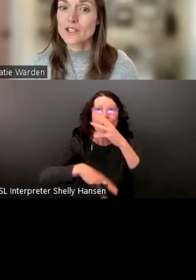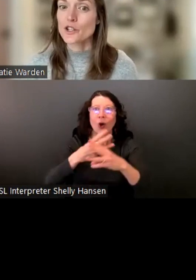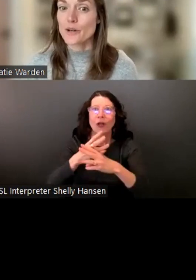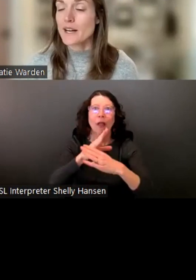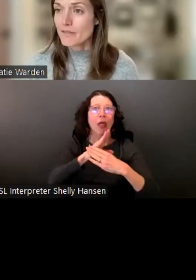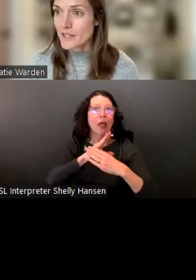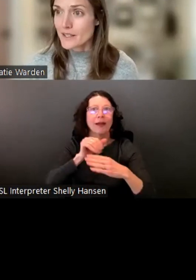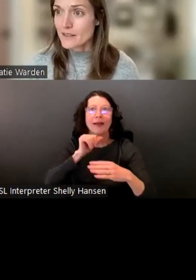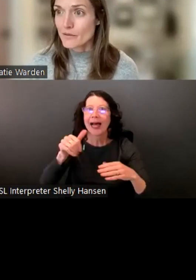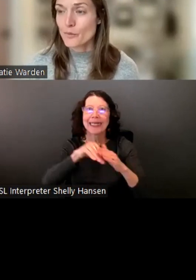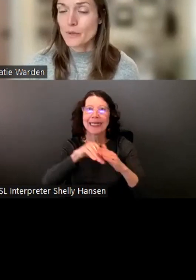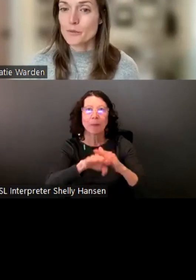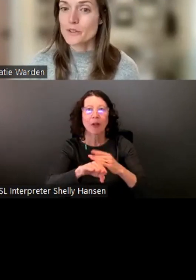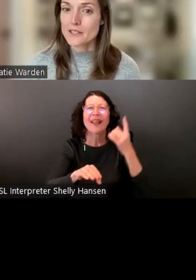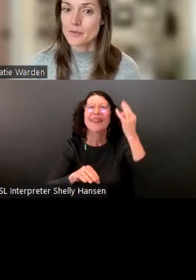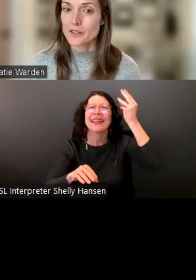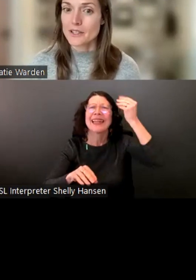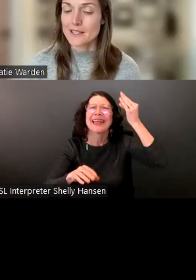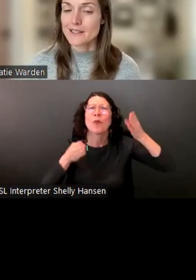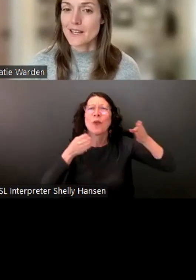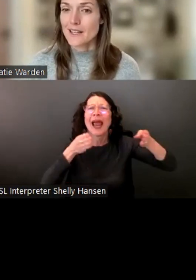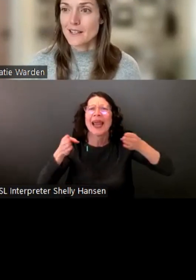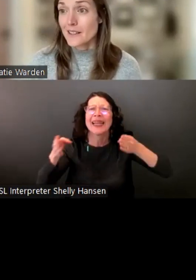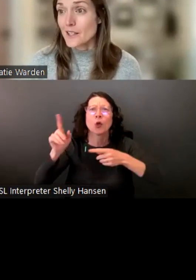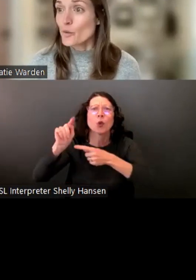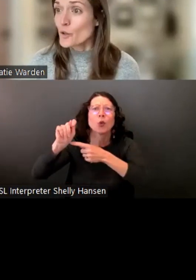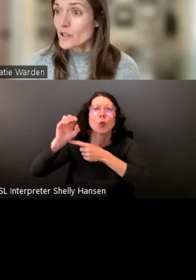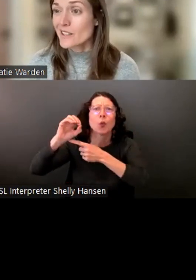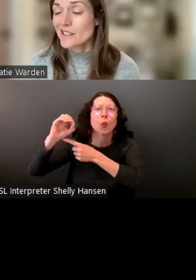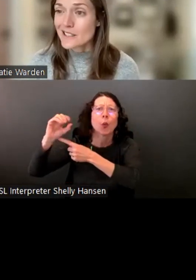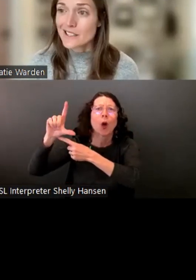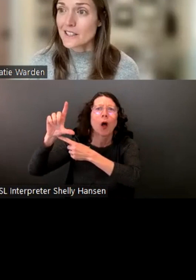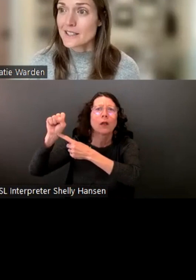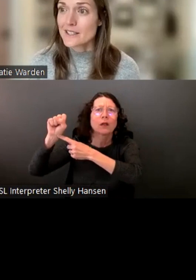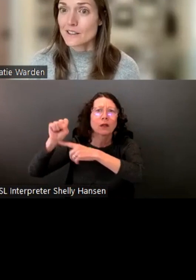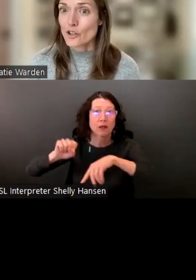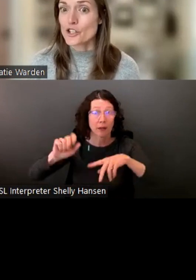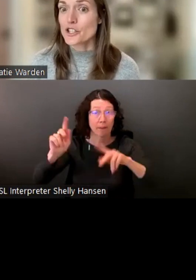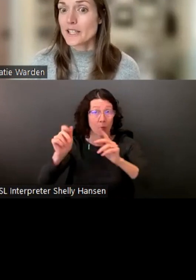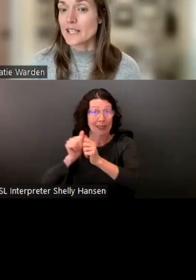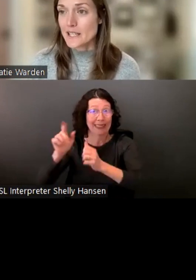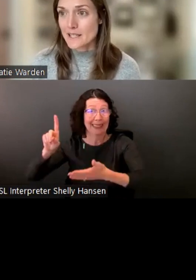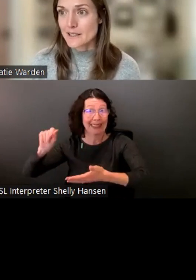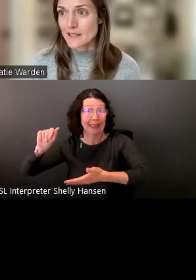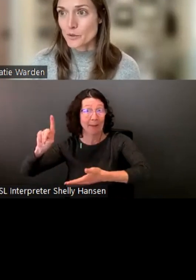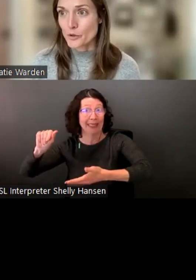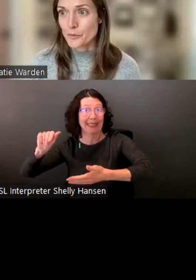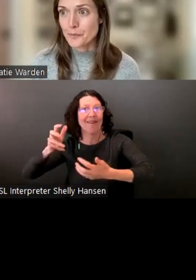to create fit for people with disabilities in a world that still is largely inaccessible.